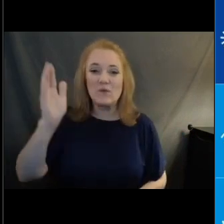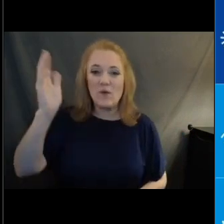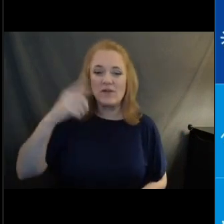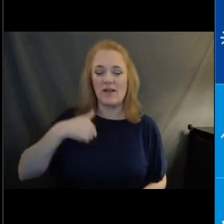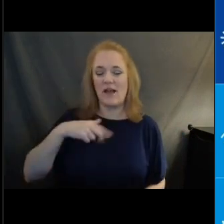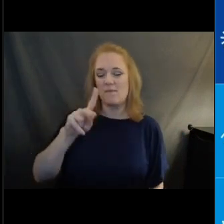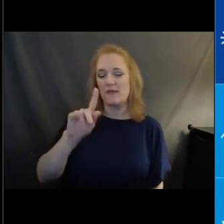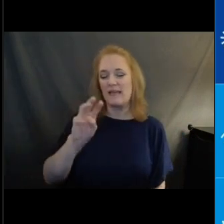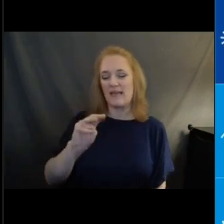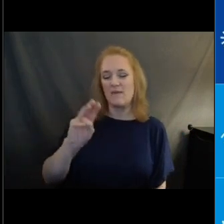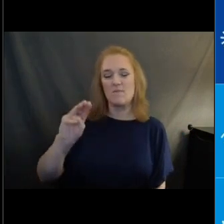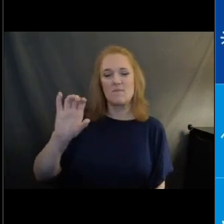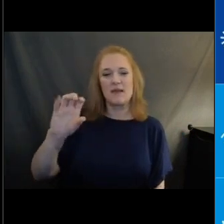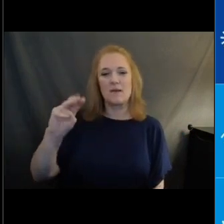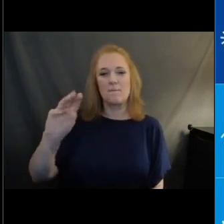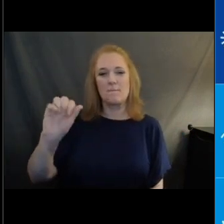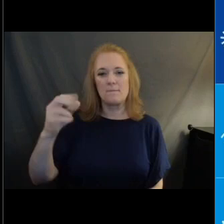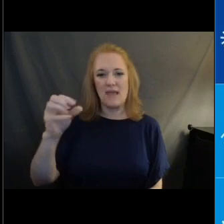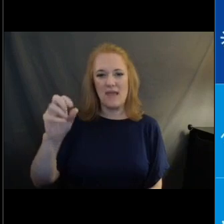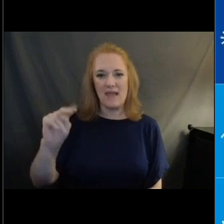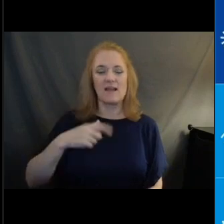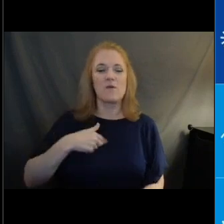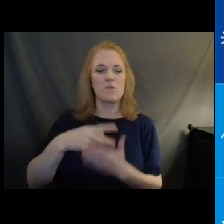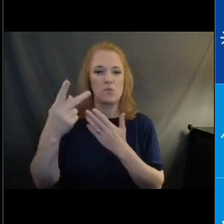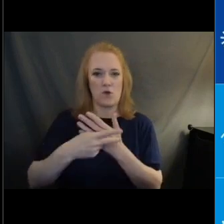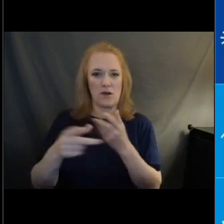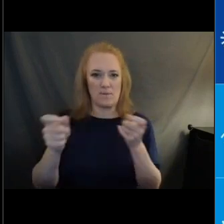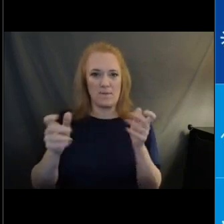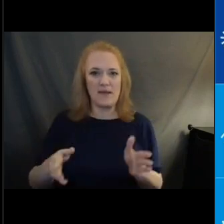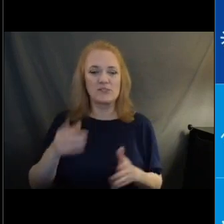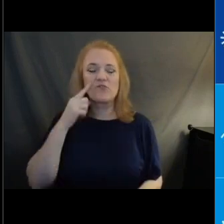I am the Public Weather Services Program Manager for the National Weather Service and today we're